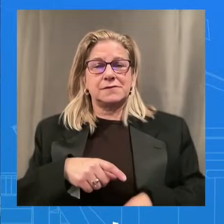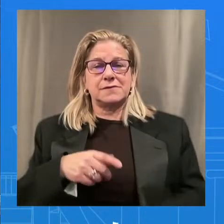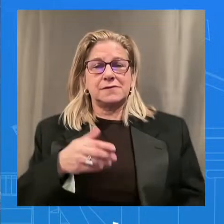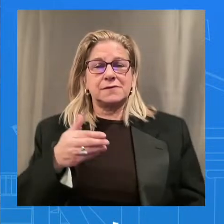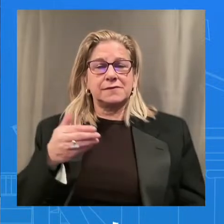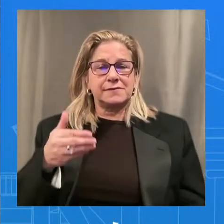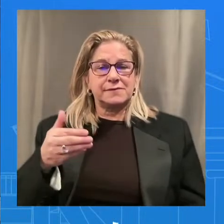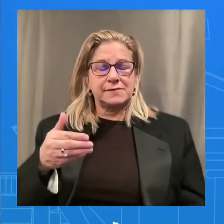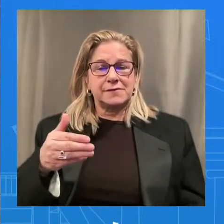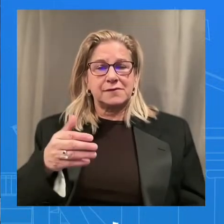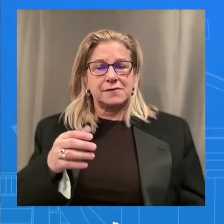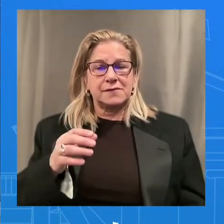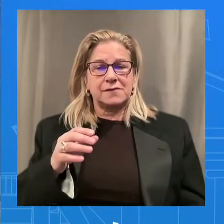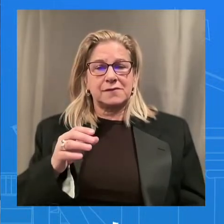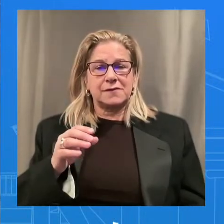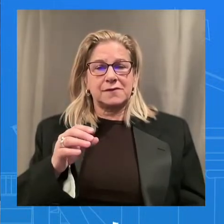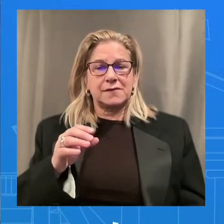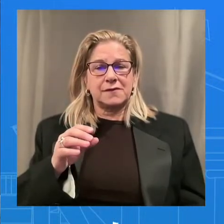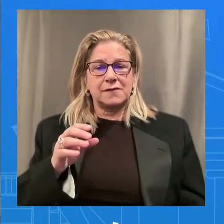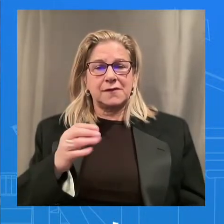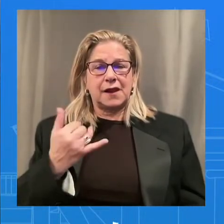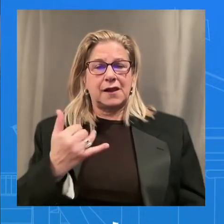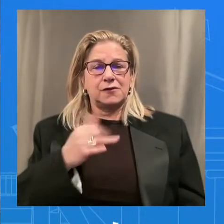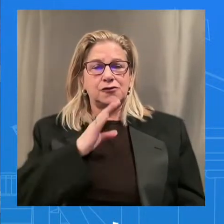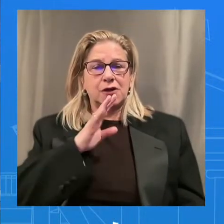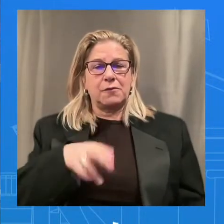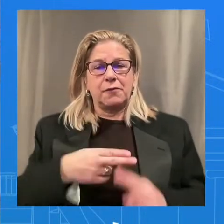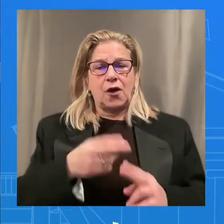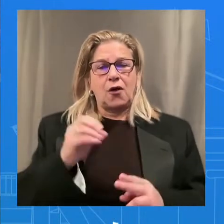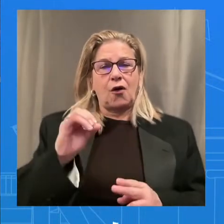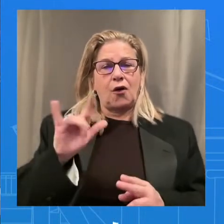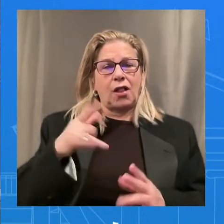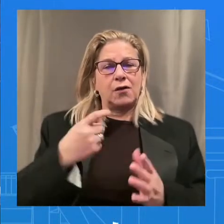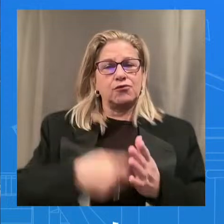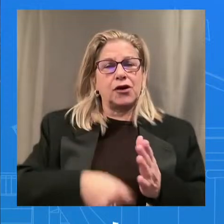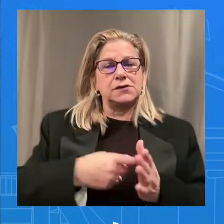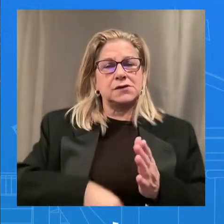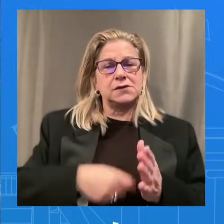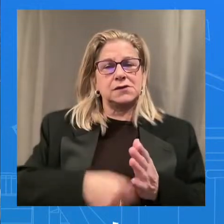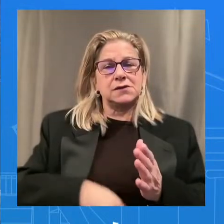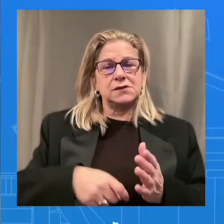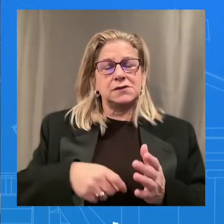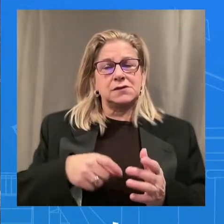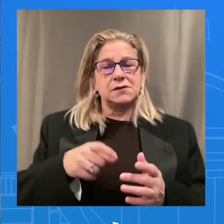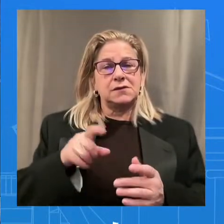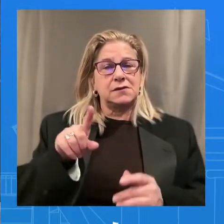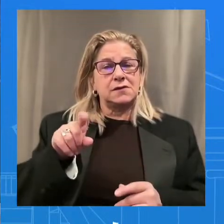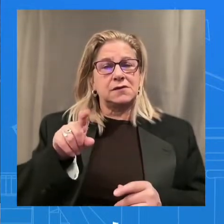as a result of the tightened sanctions. Was there any -- you know, and then we’ve got other things happening now --